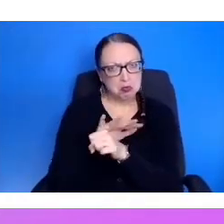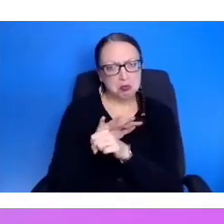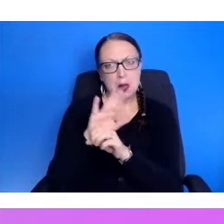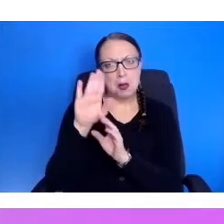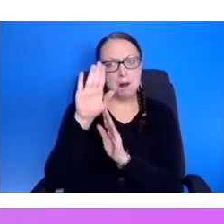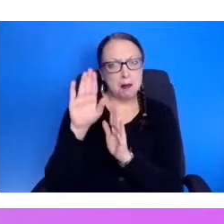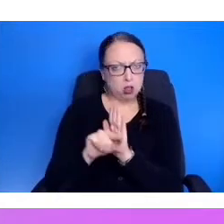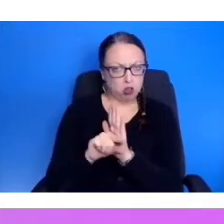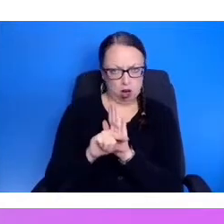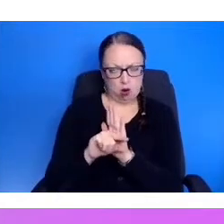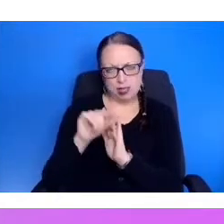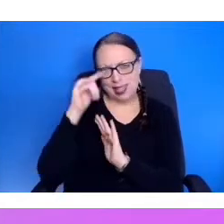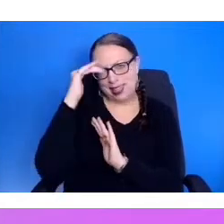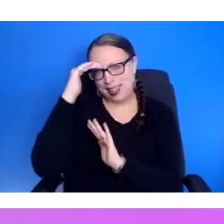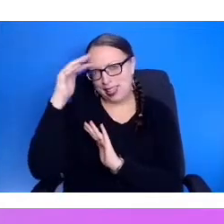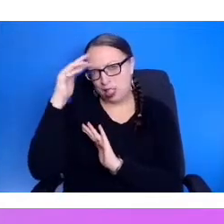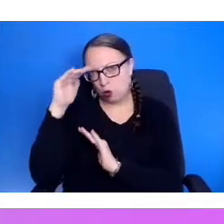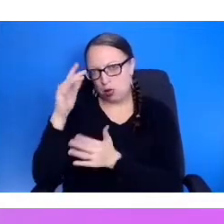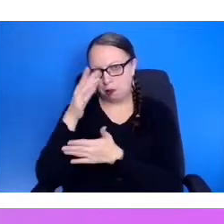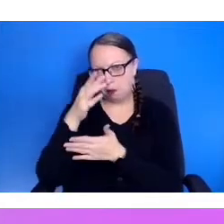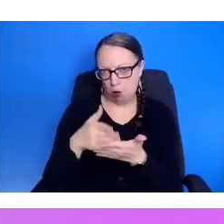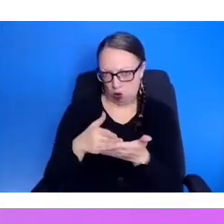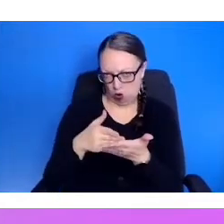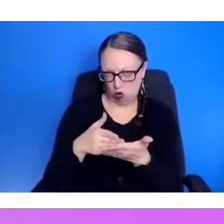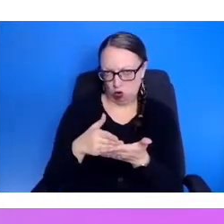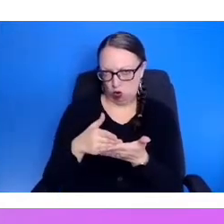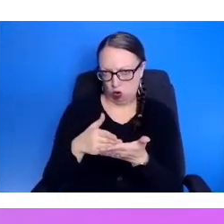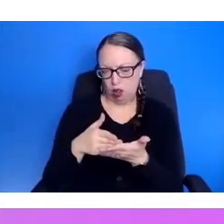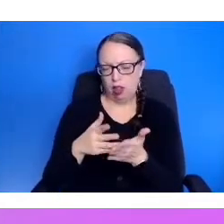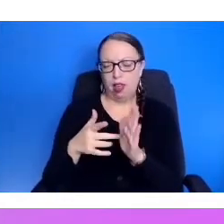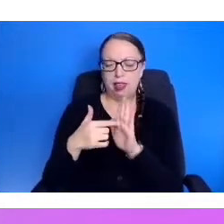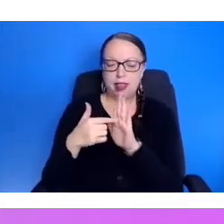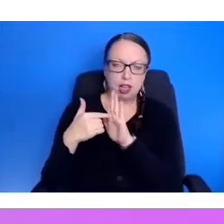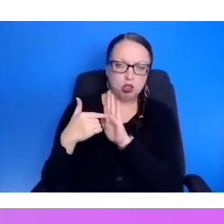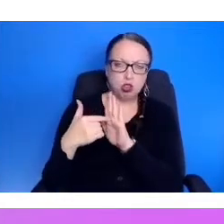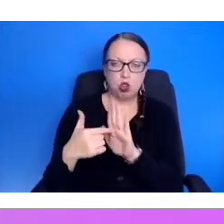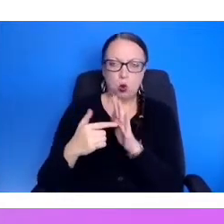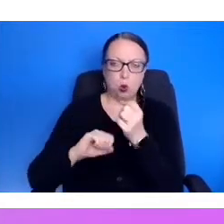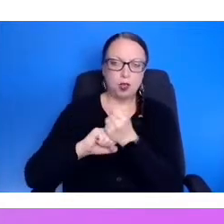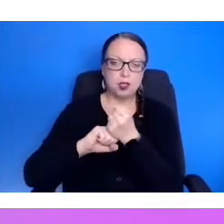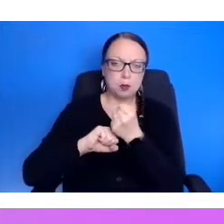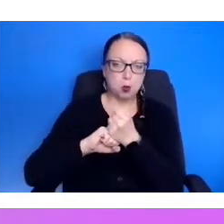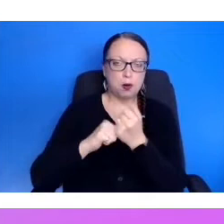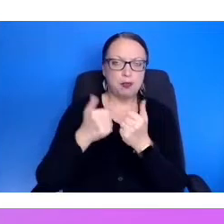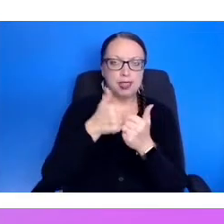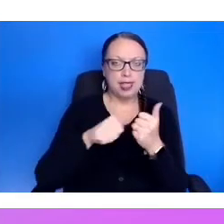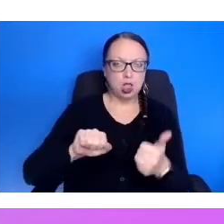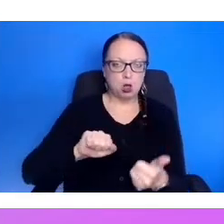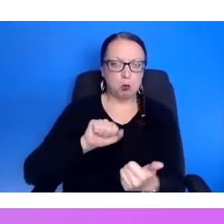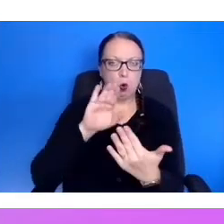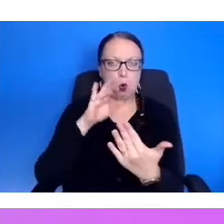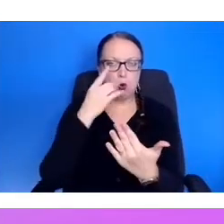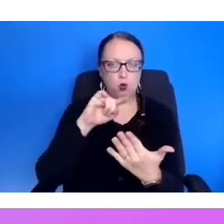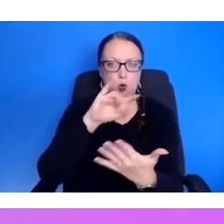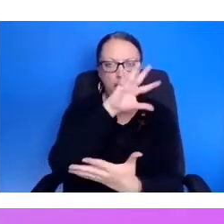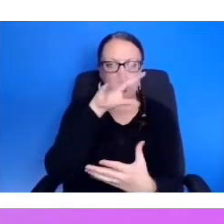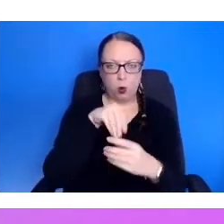the theoretical aspects that underpin any approach towards inclusive research. I'm gonna talk